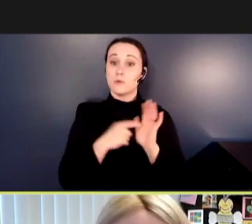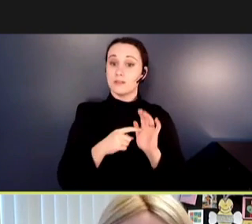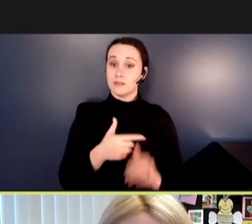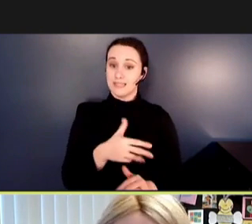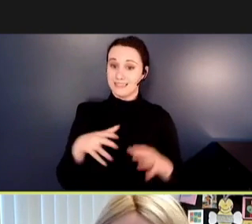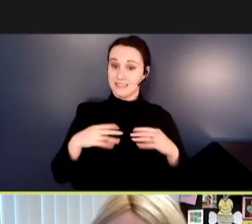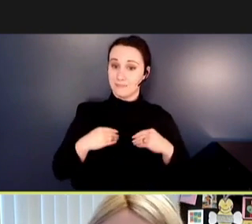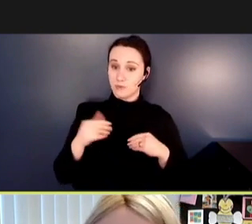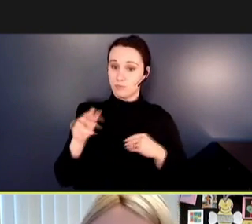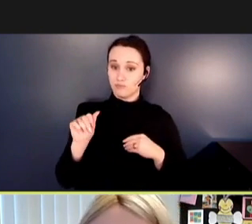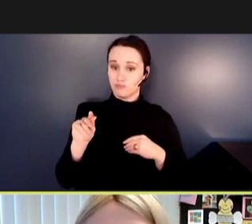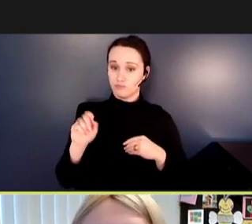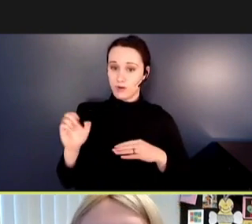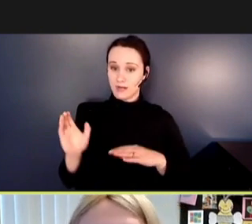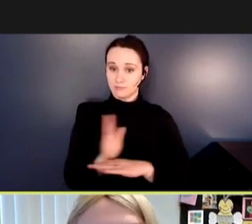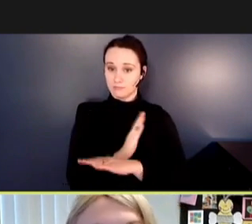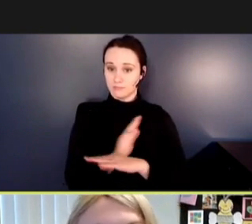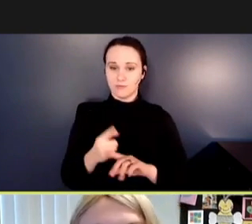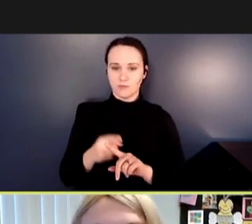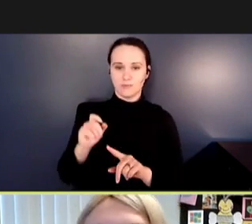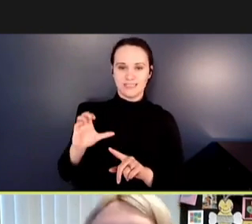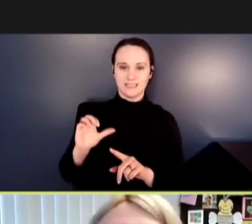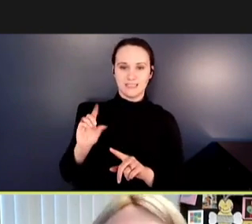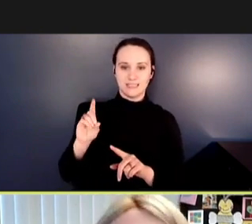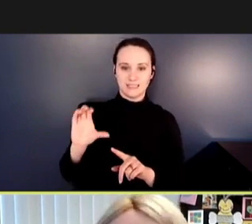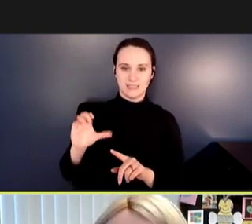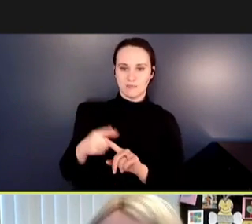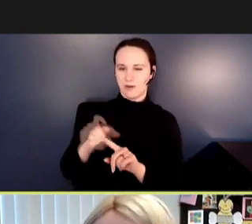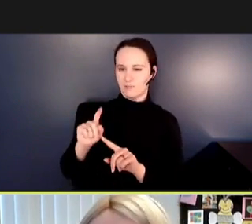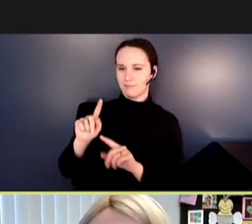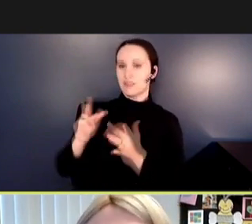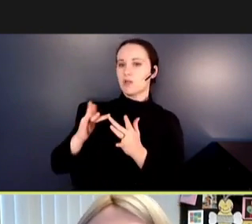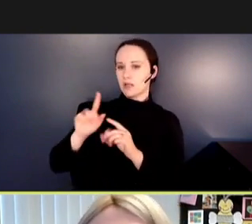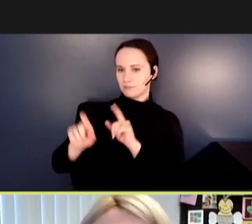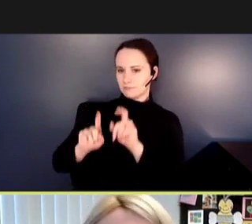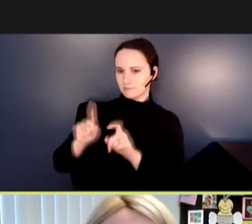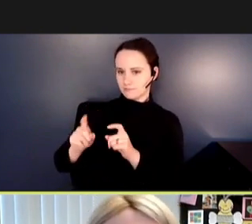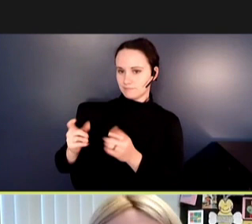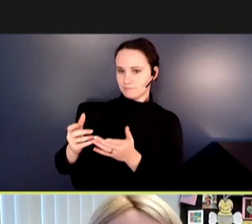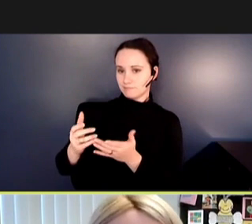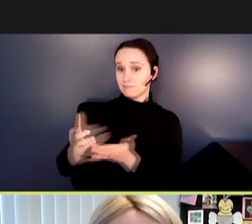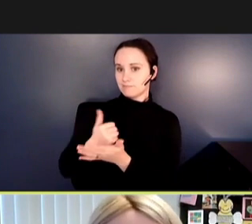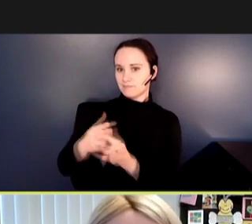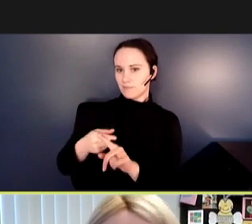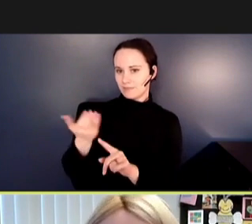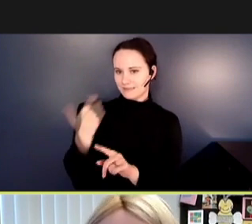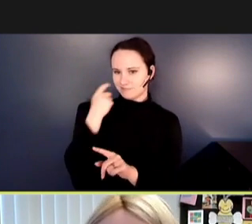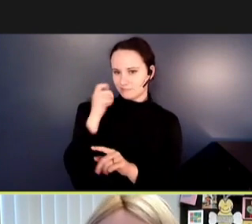reported by the CDC from the Internet Panel survey mentioned in the last talk, and you can see the